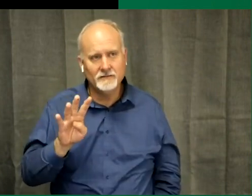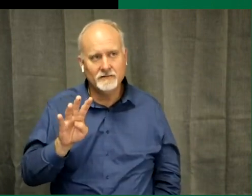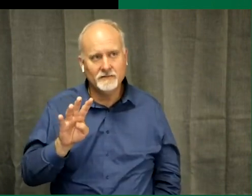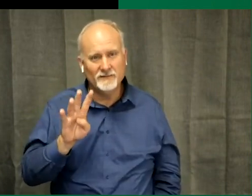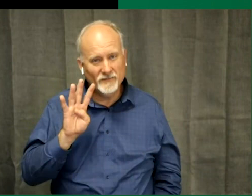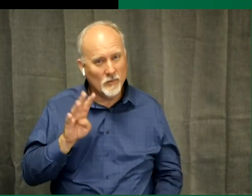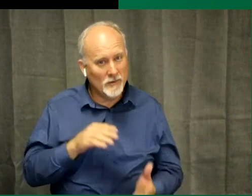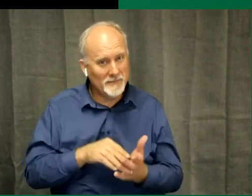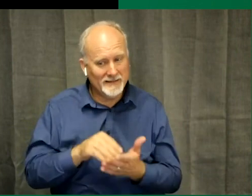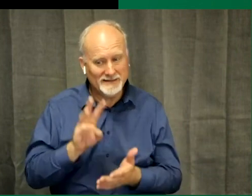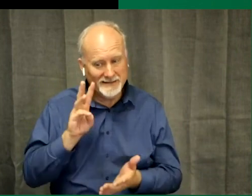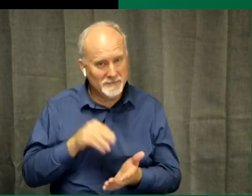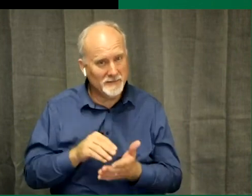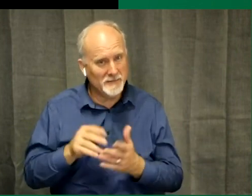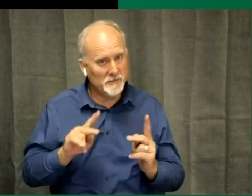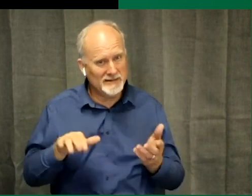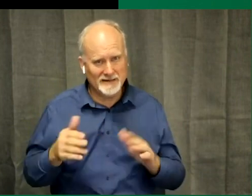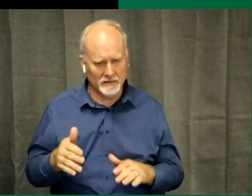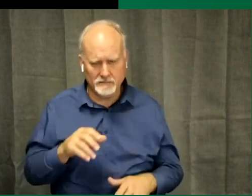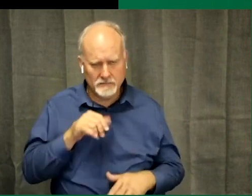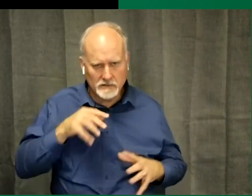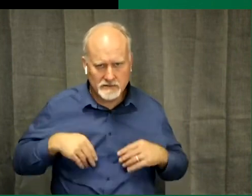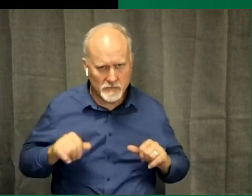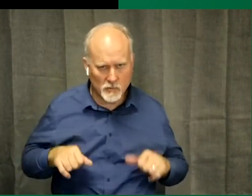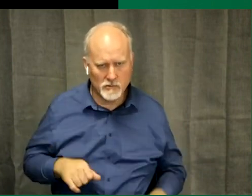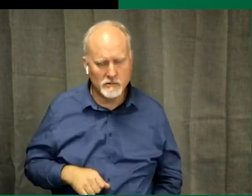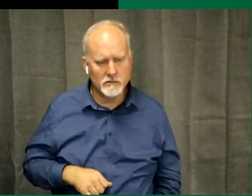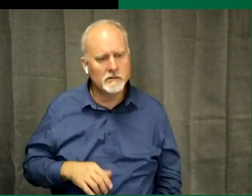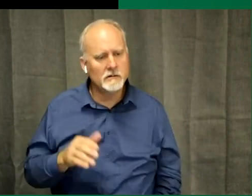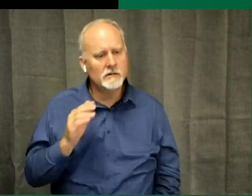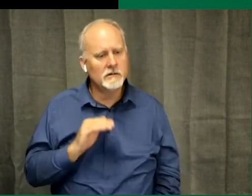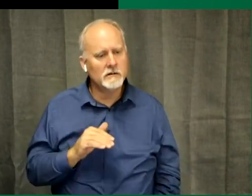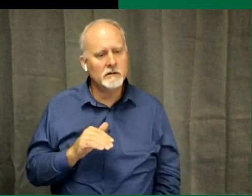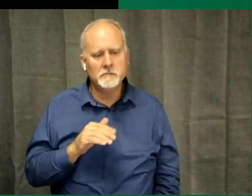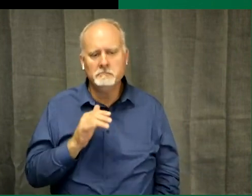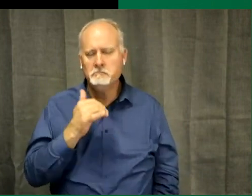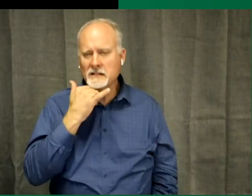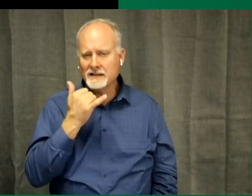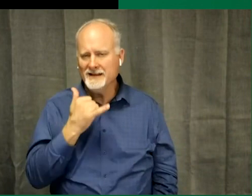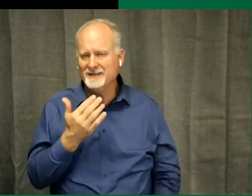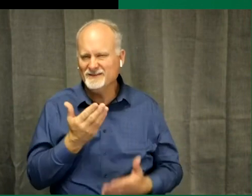and six million deaths so that's unacceptable and then misleading facts we hope a vaccine